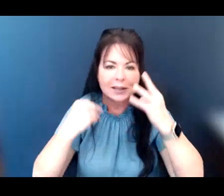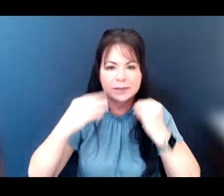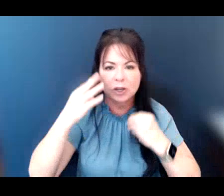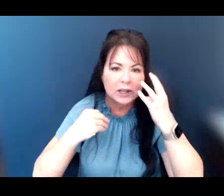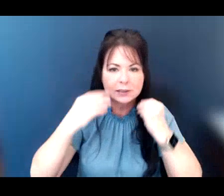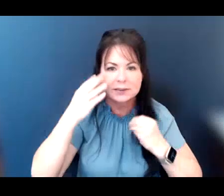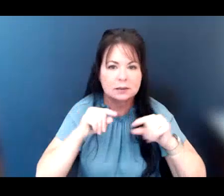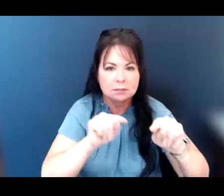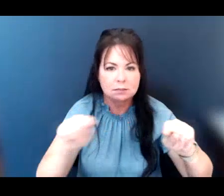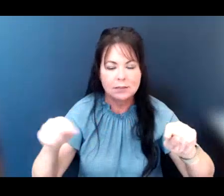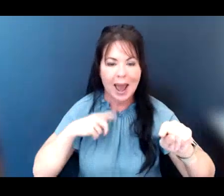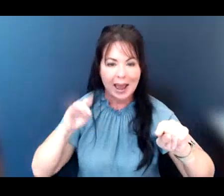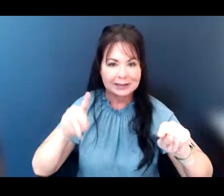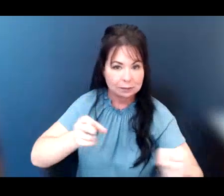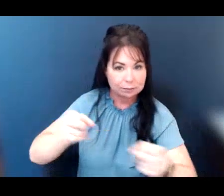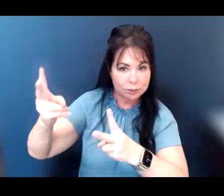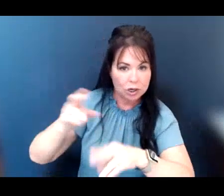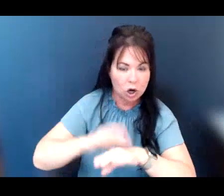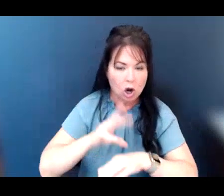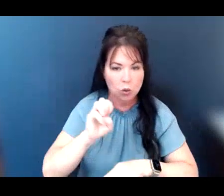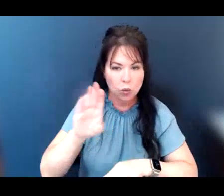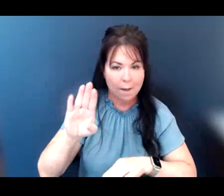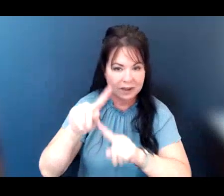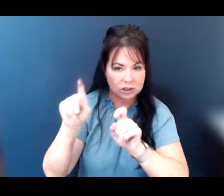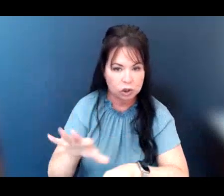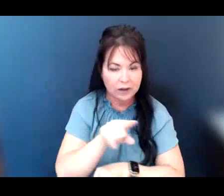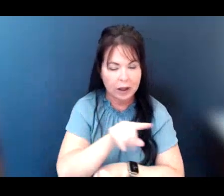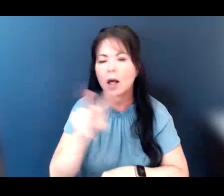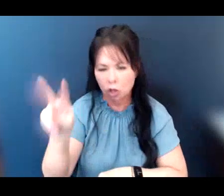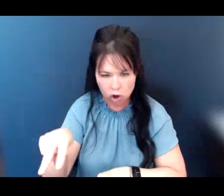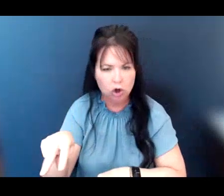accessibility survey. Take a look at that. That is some great information about how